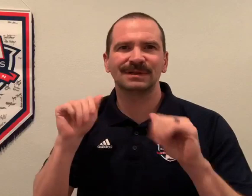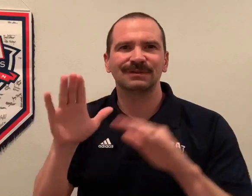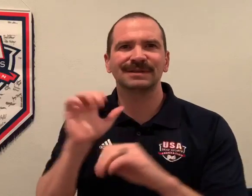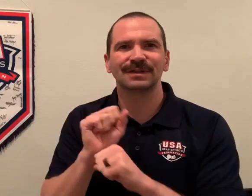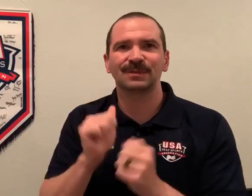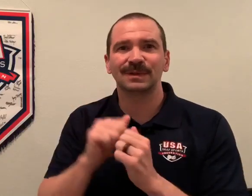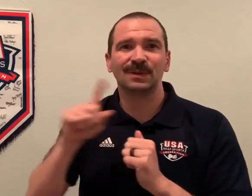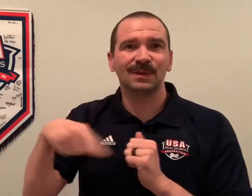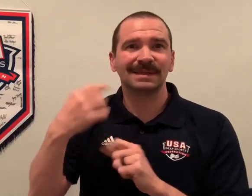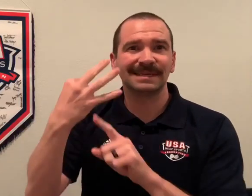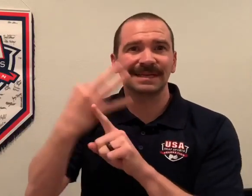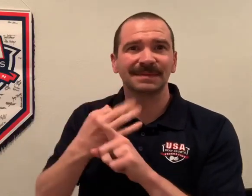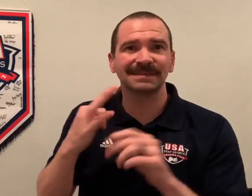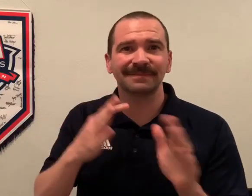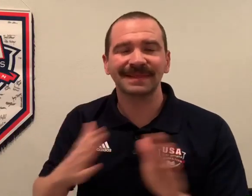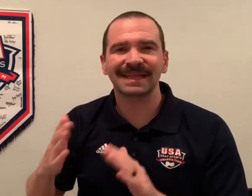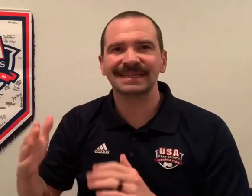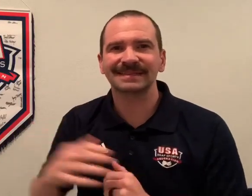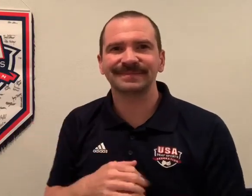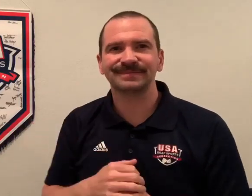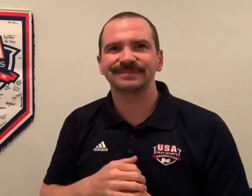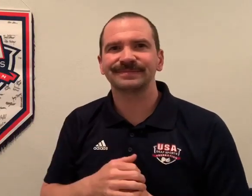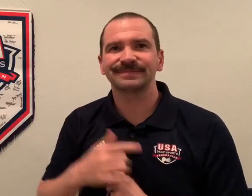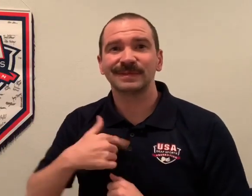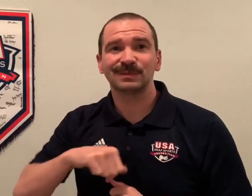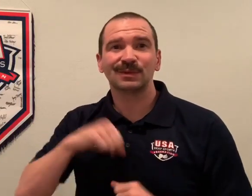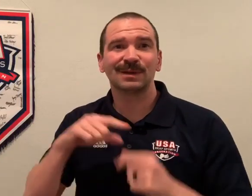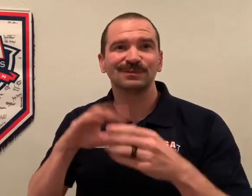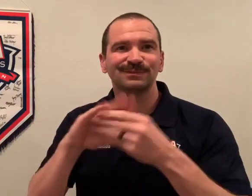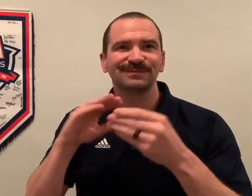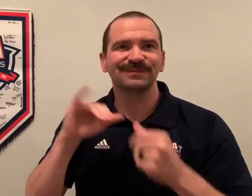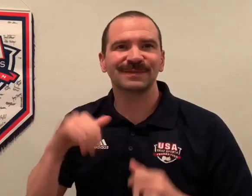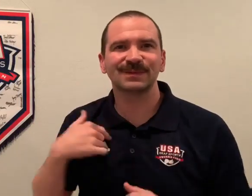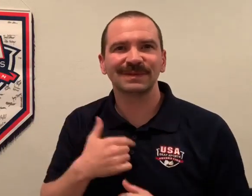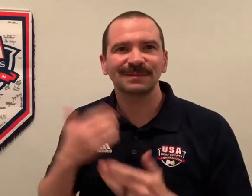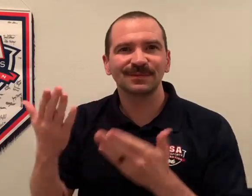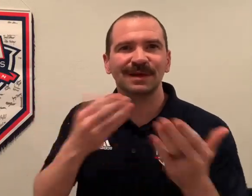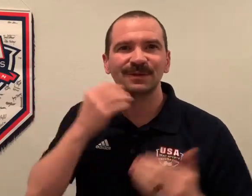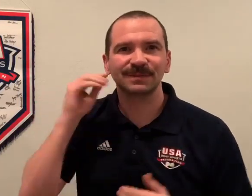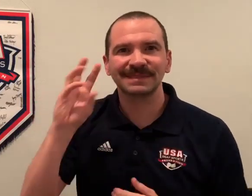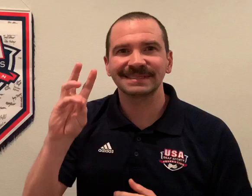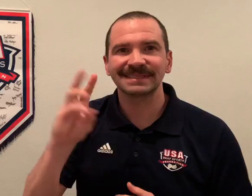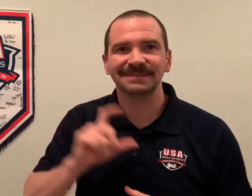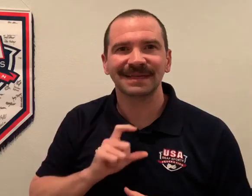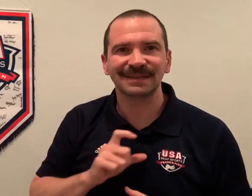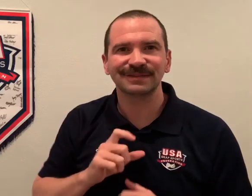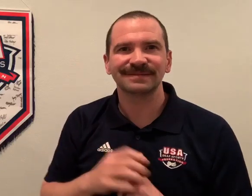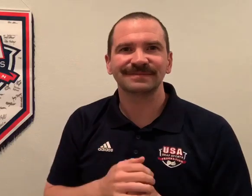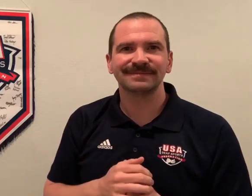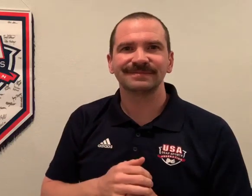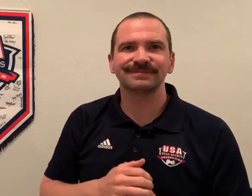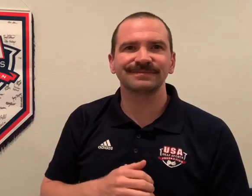for doing such a great job with only 9 months of planning. I'm proud to share that we brought home 6 medals.